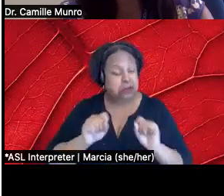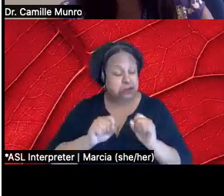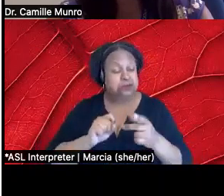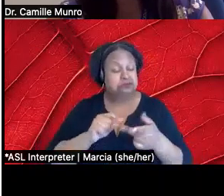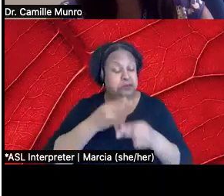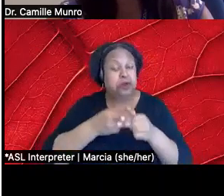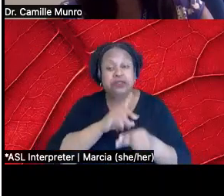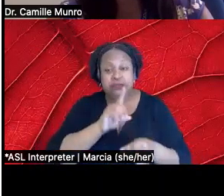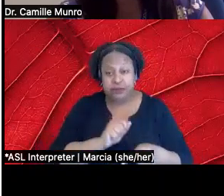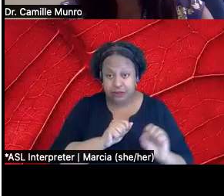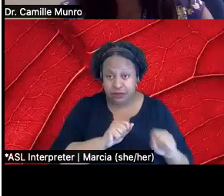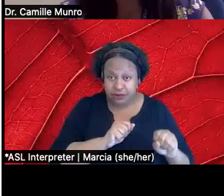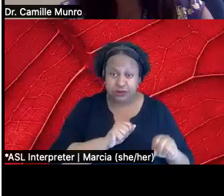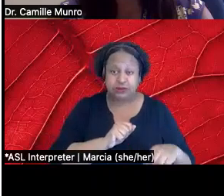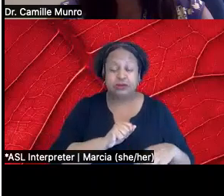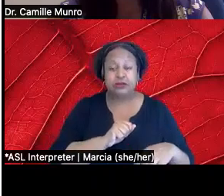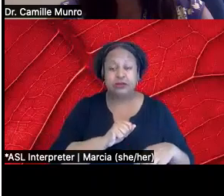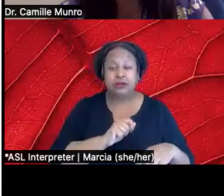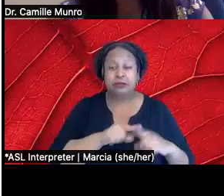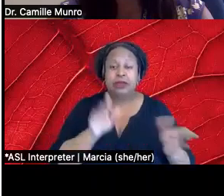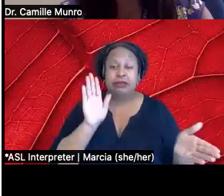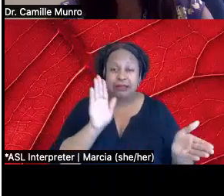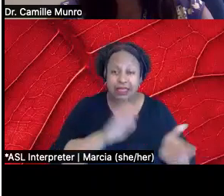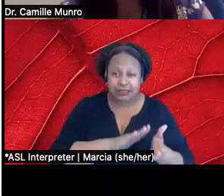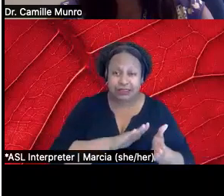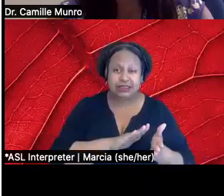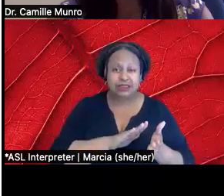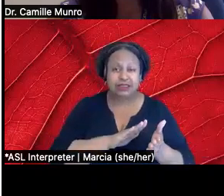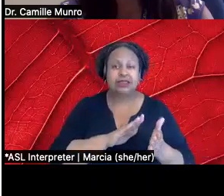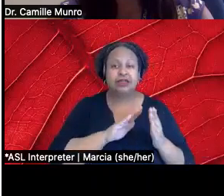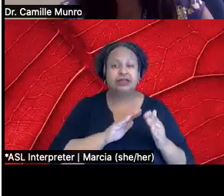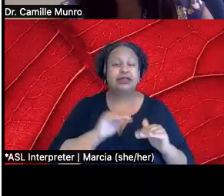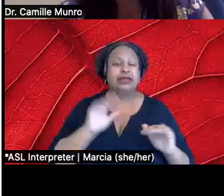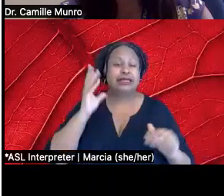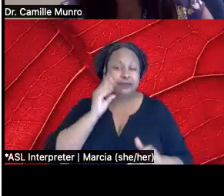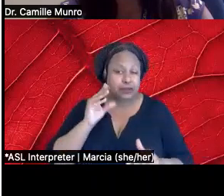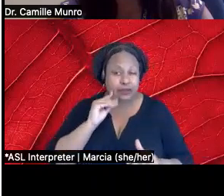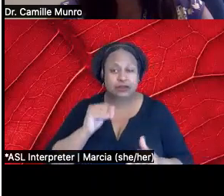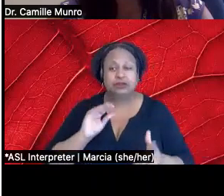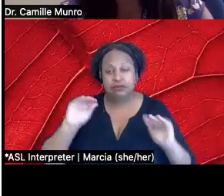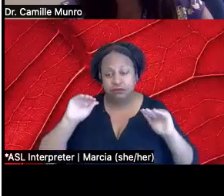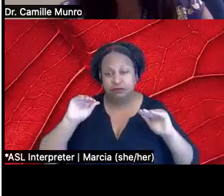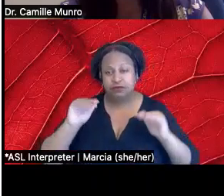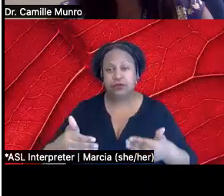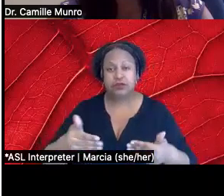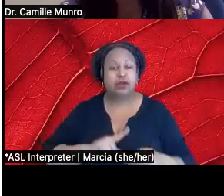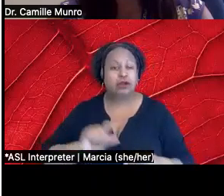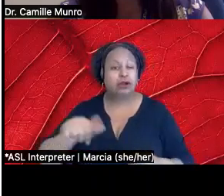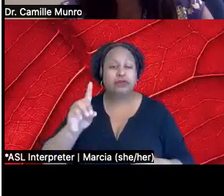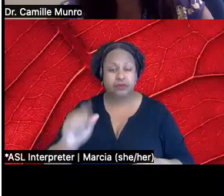less, less experience with other disabilities, as I mentioned.